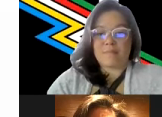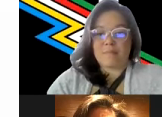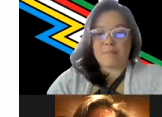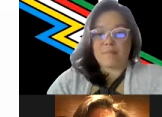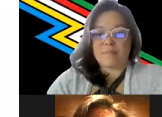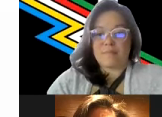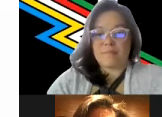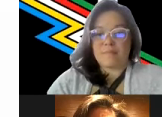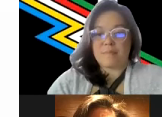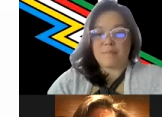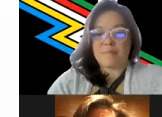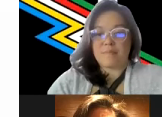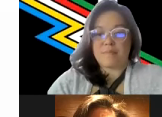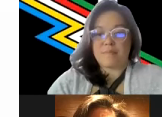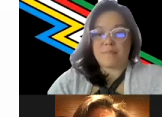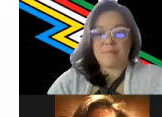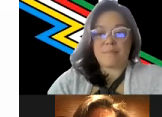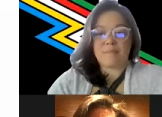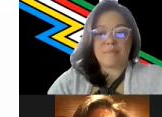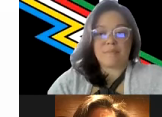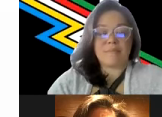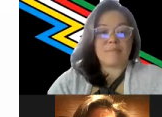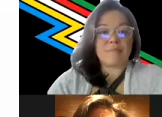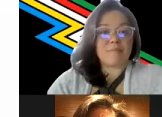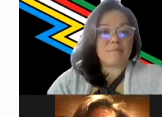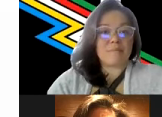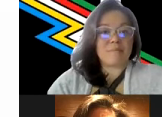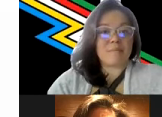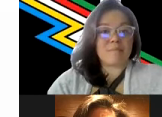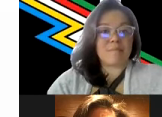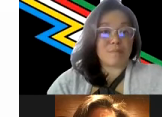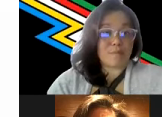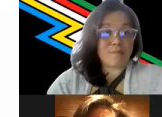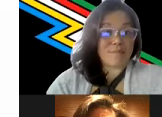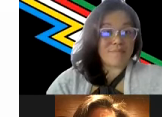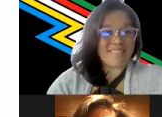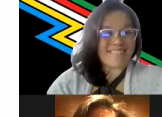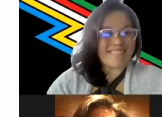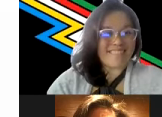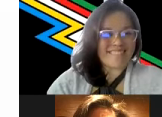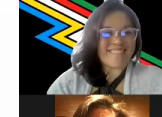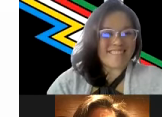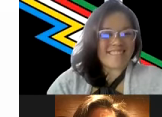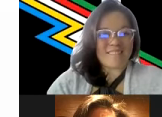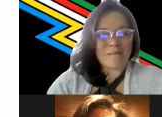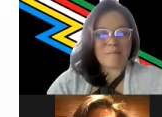welcome to get in touch and request them, um, and we'd be happy to share.